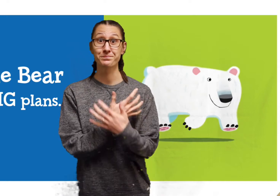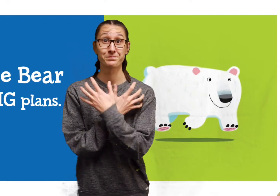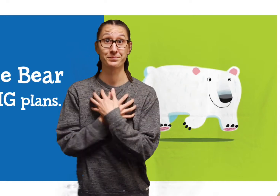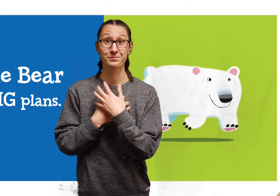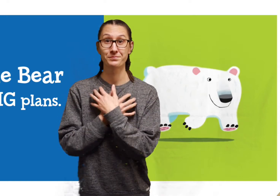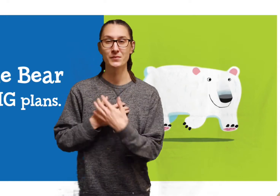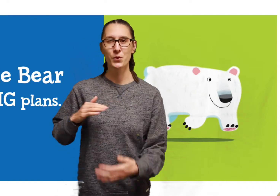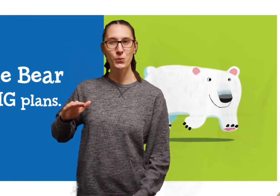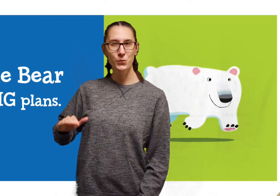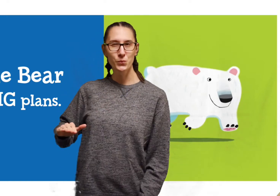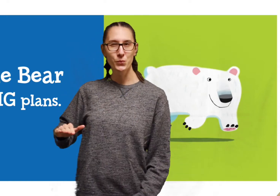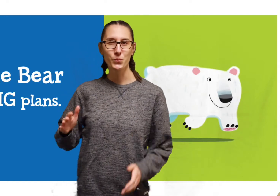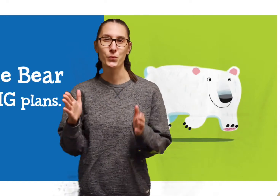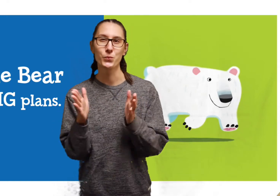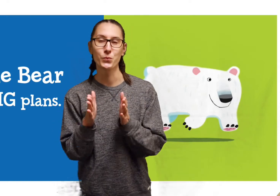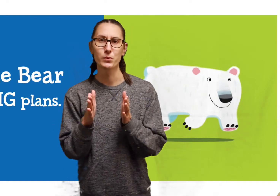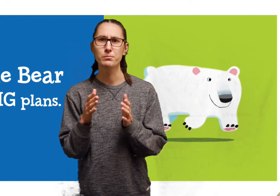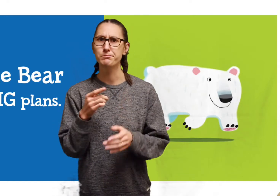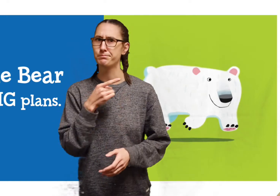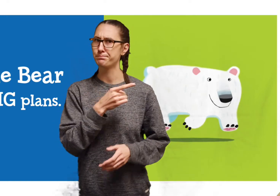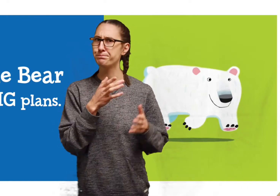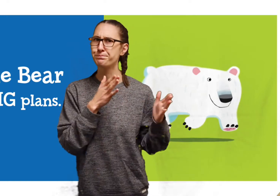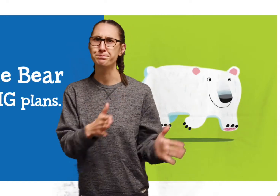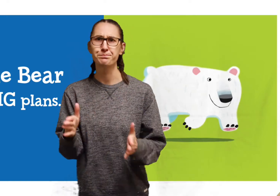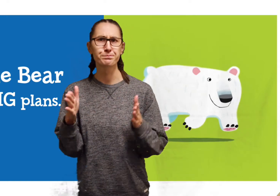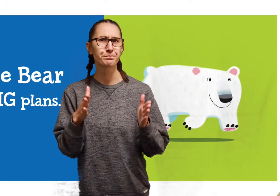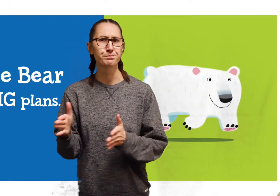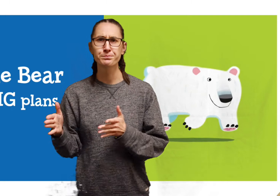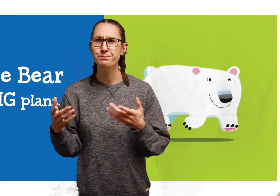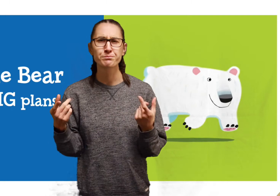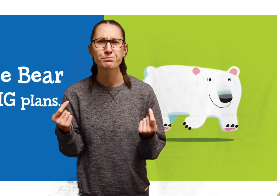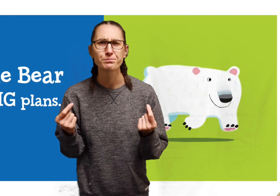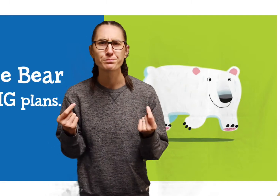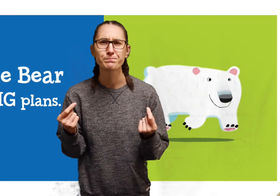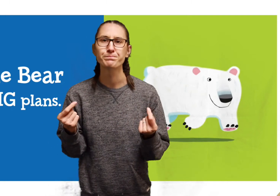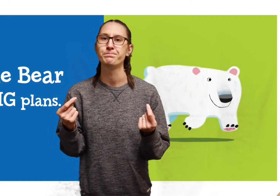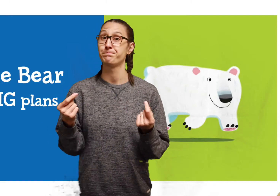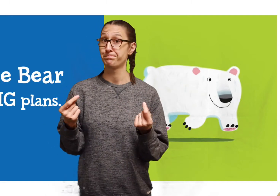Little Bear has BIG plans